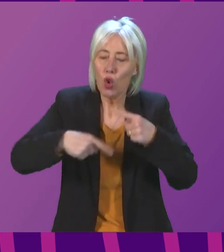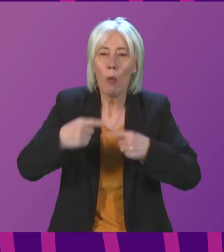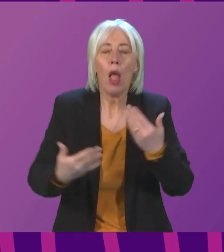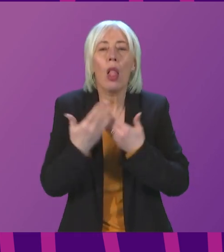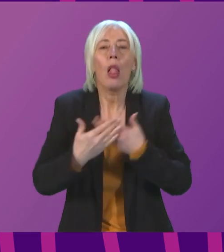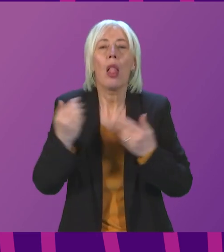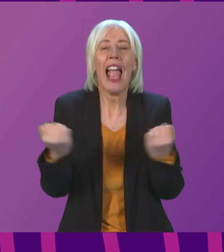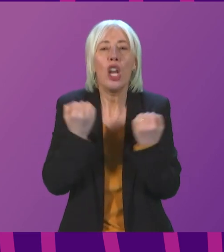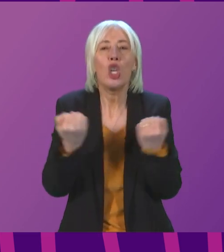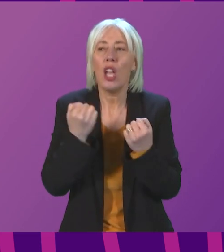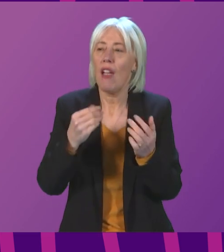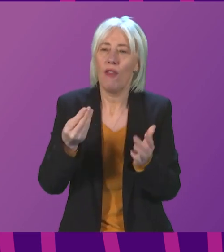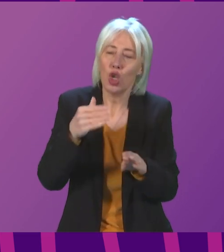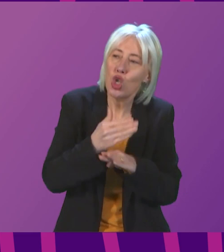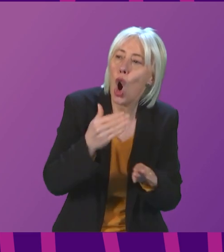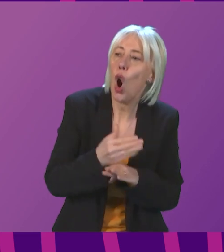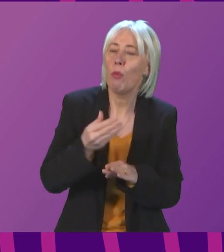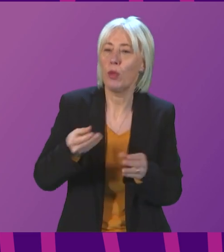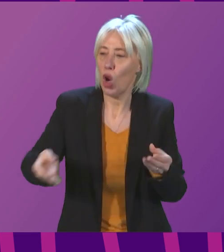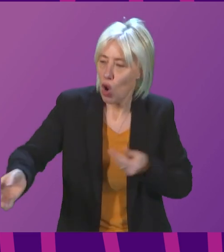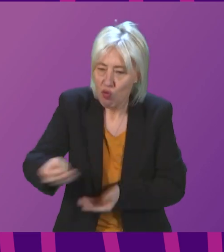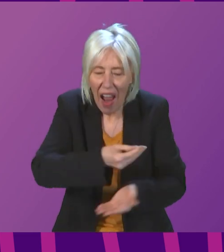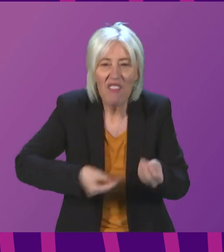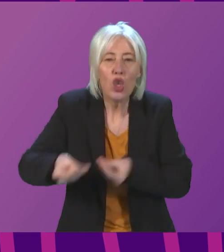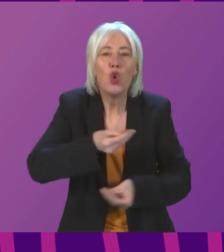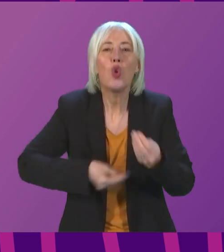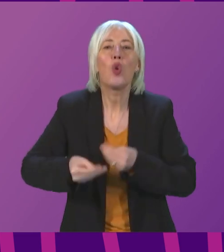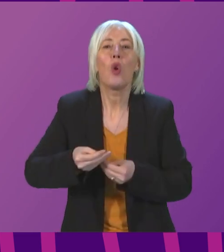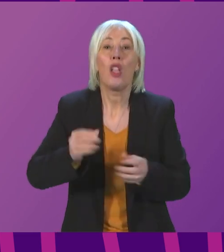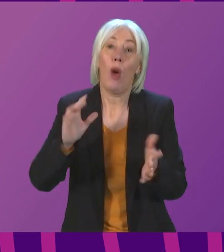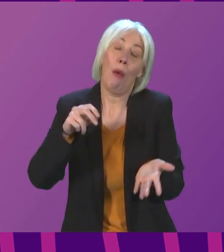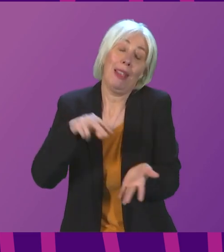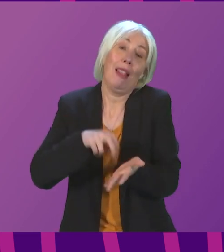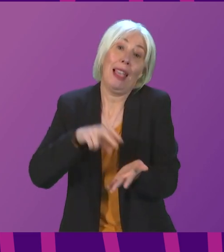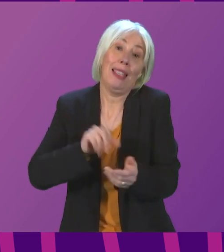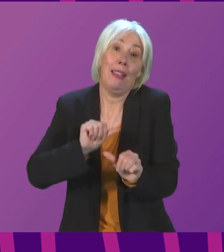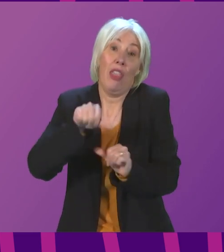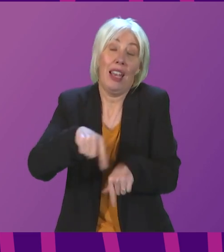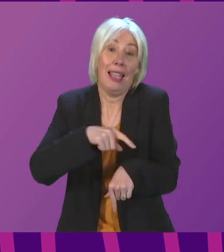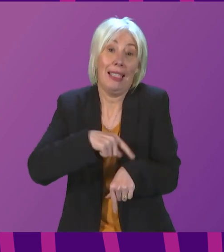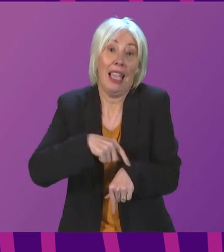and revenue for the Scottish Government, and I will be delighted, at the next time of asking, to put that record before the Scottish people.